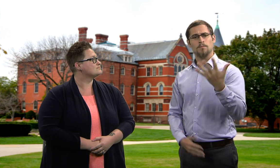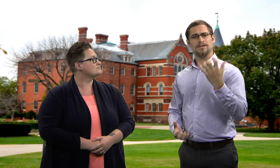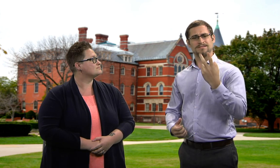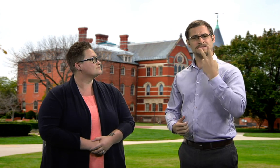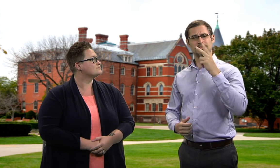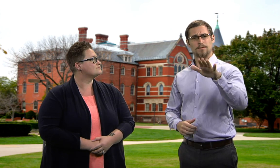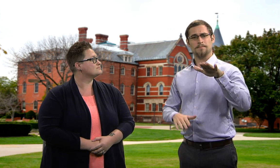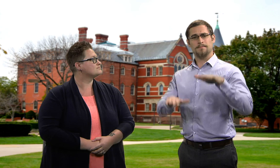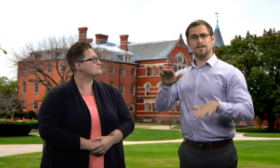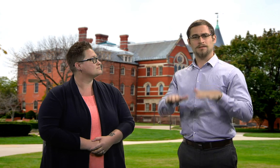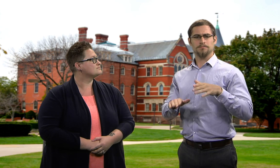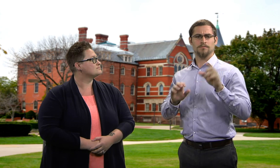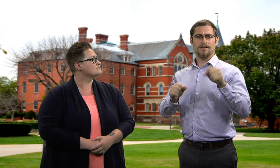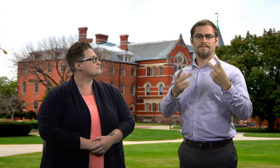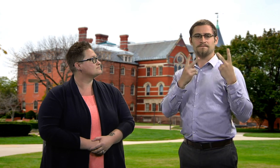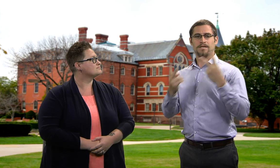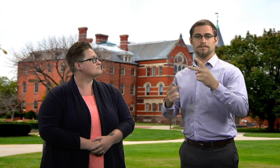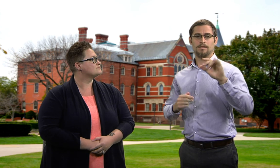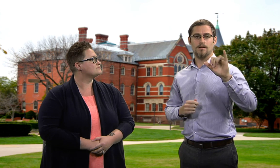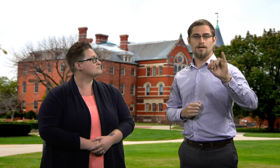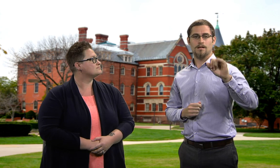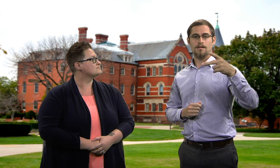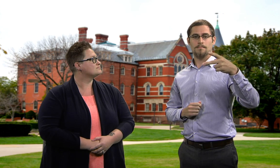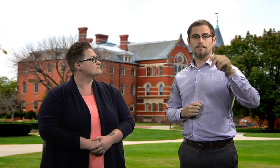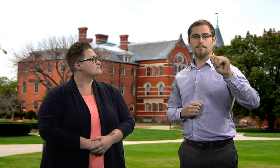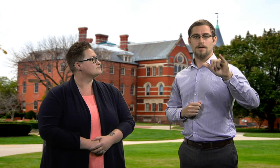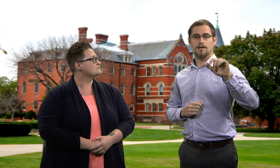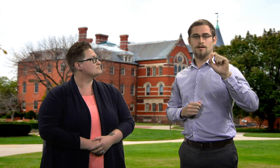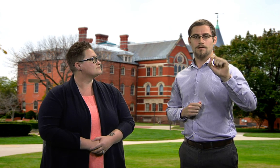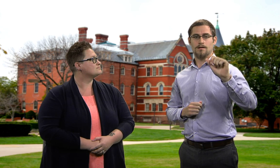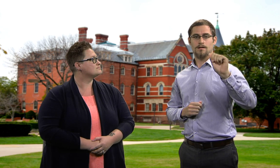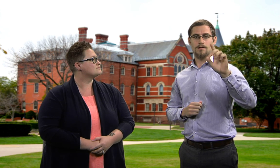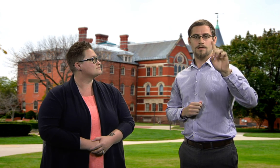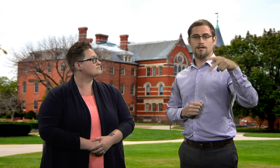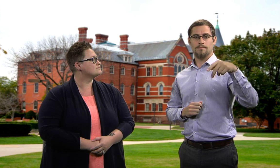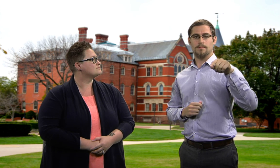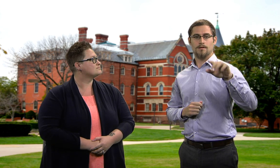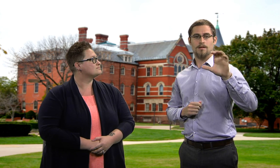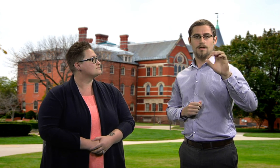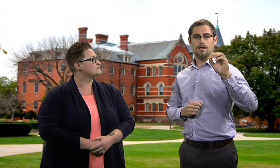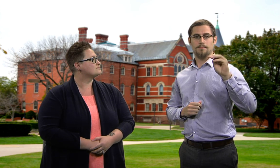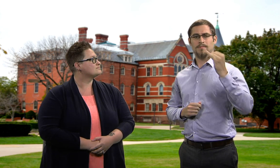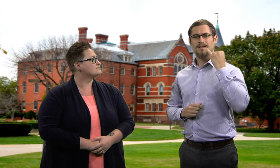If you wish to access your leave balance report, you can visit ipay.adp.com.